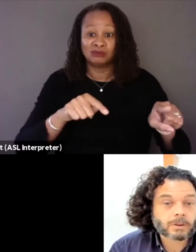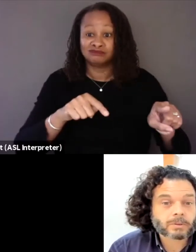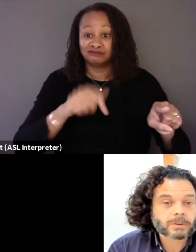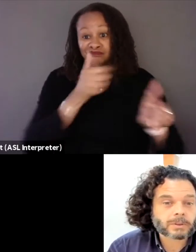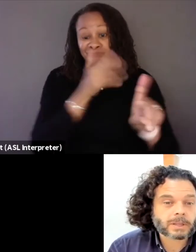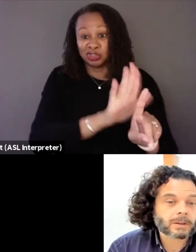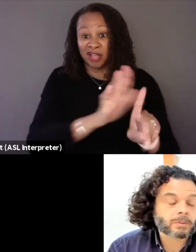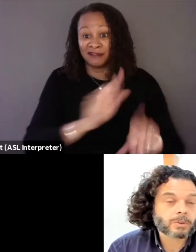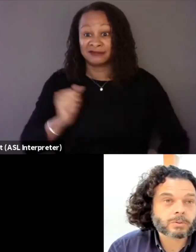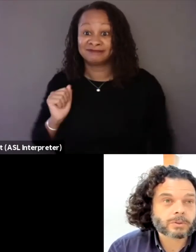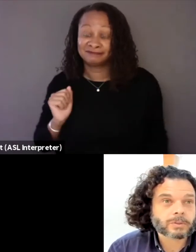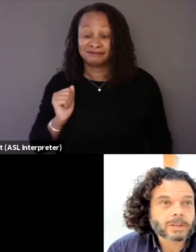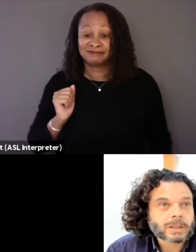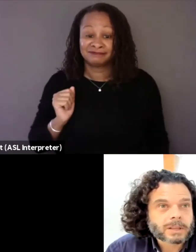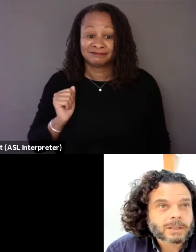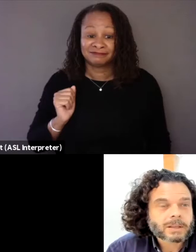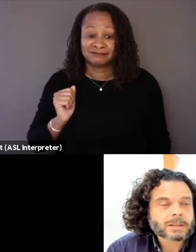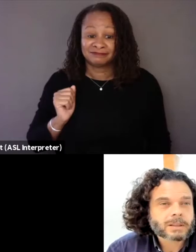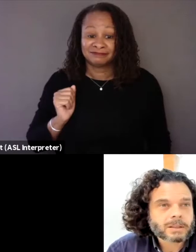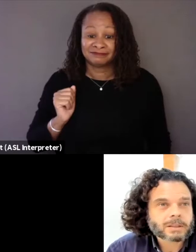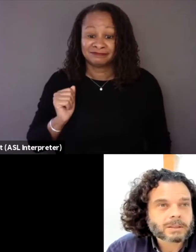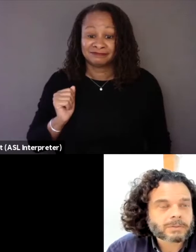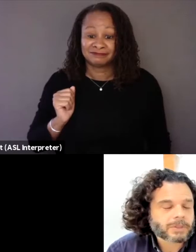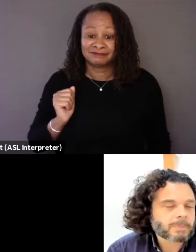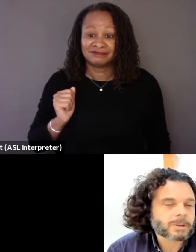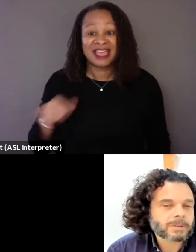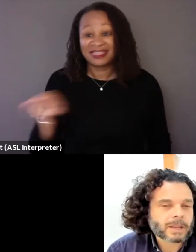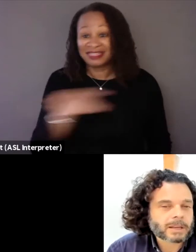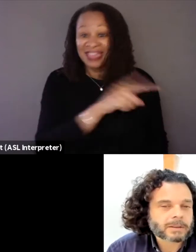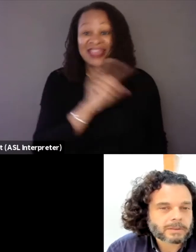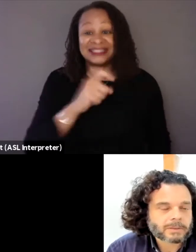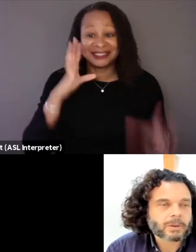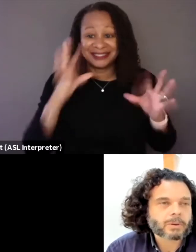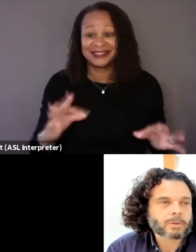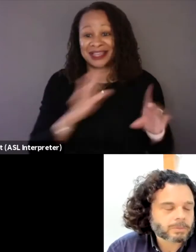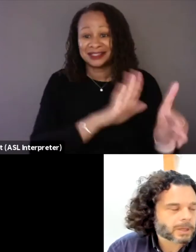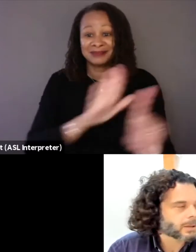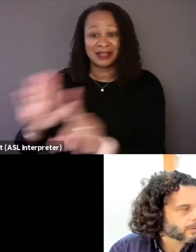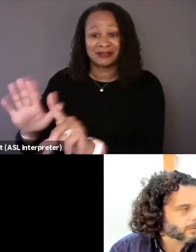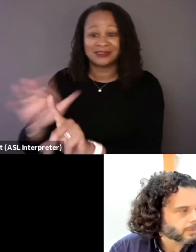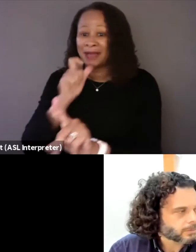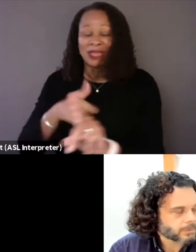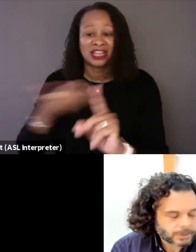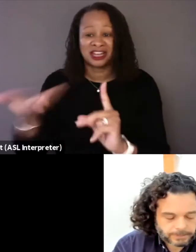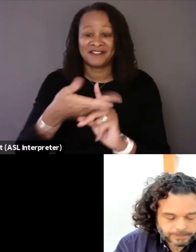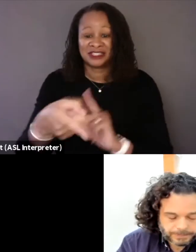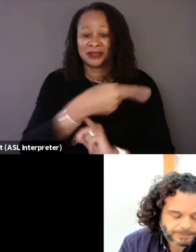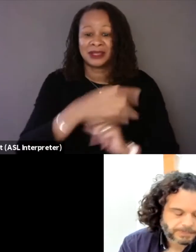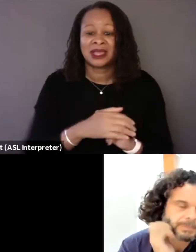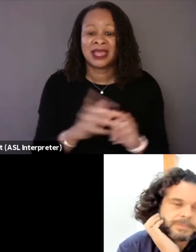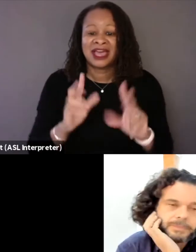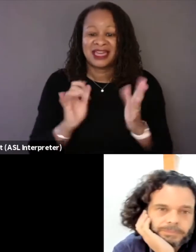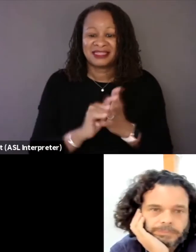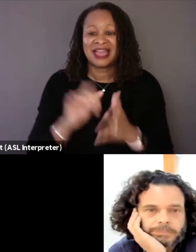own, you know, which was. It's for them to decide. But that dynamic is very much how they work.